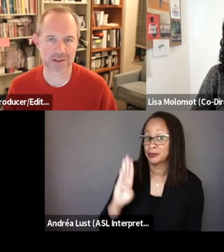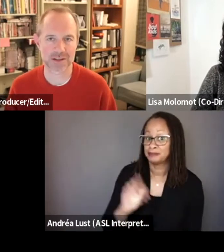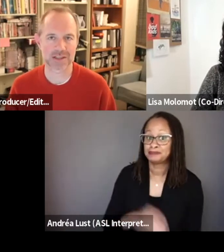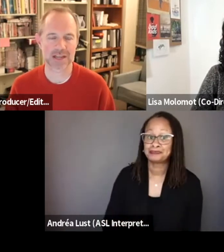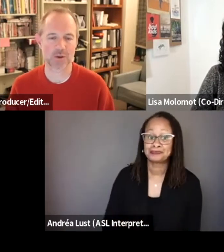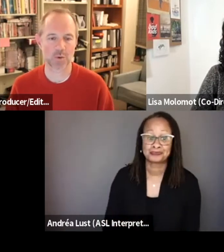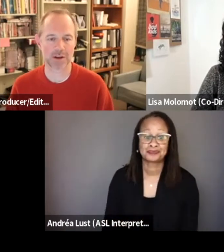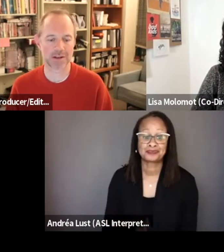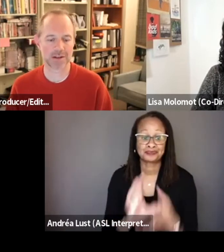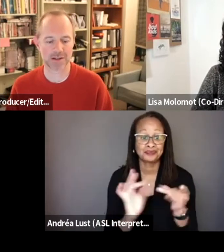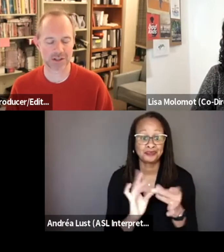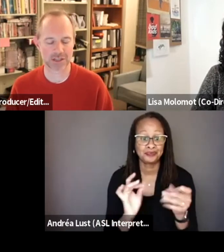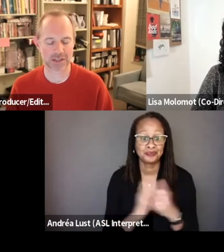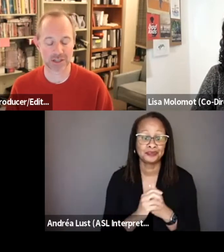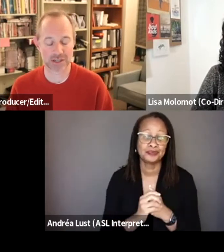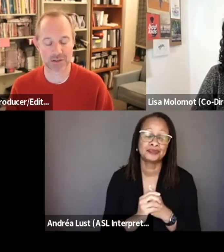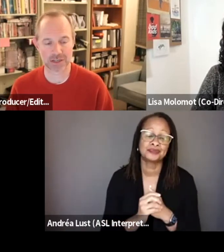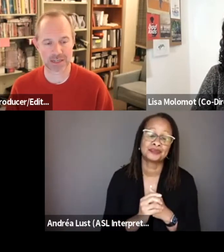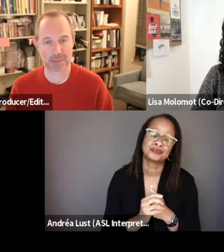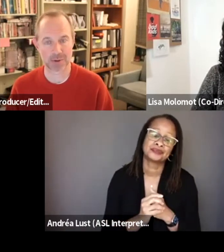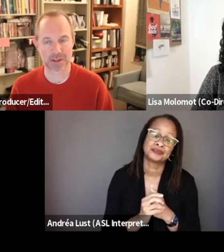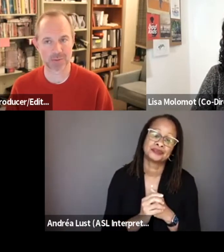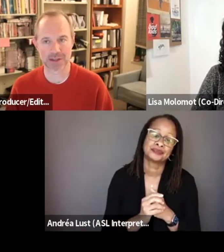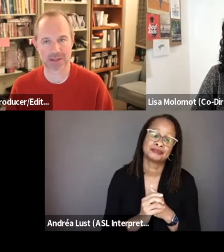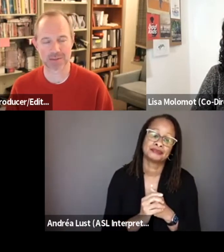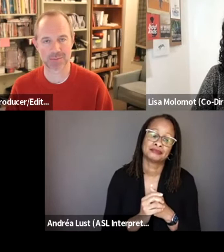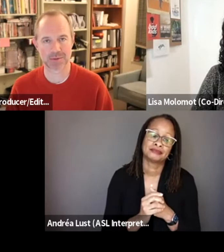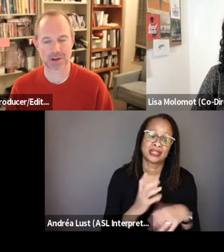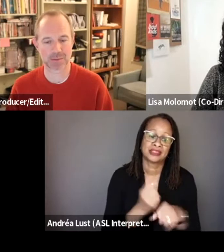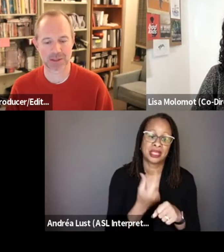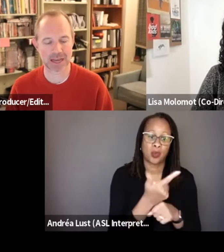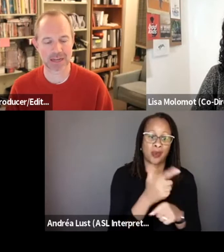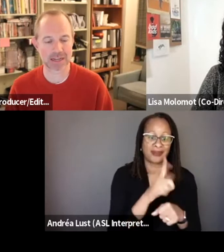to take one just logistical example, and then we can talk about the editing.